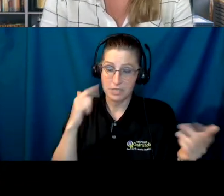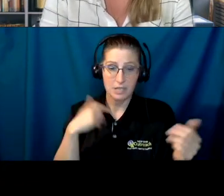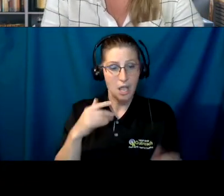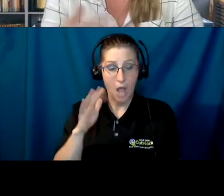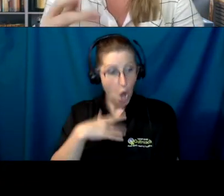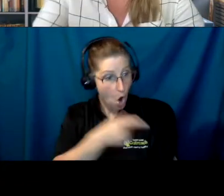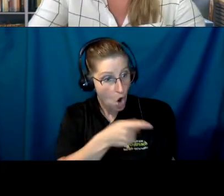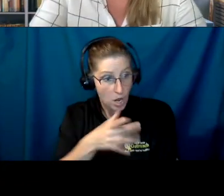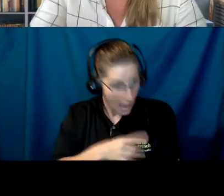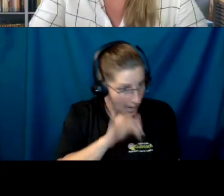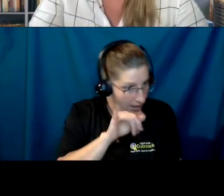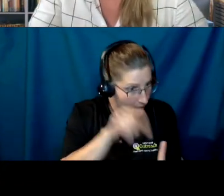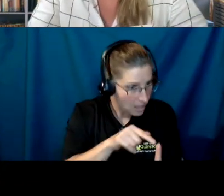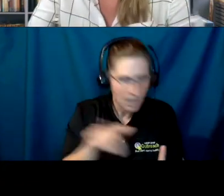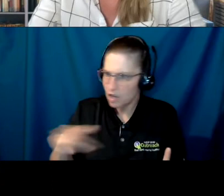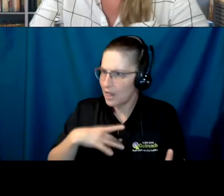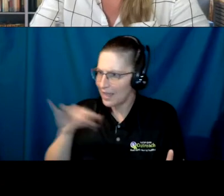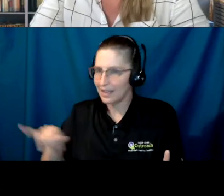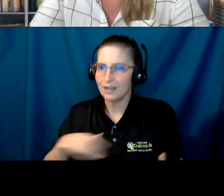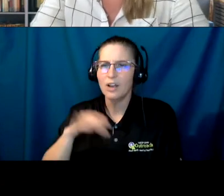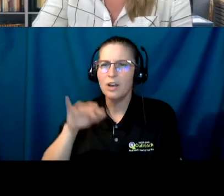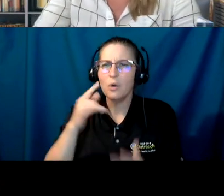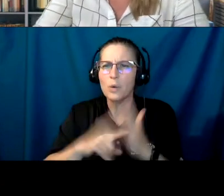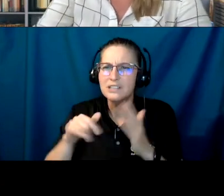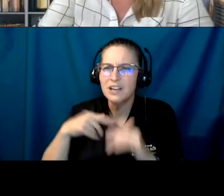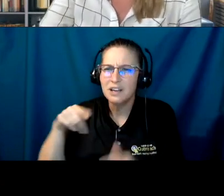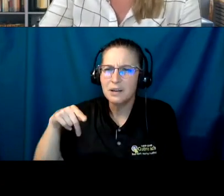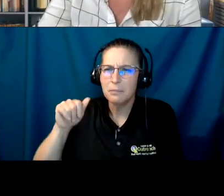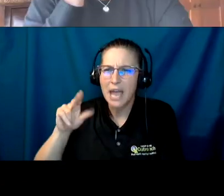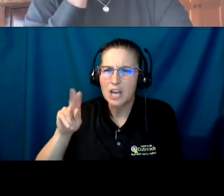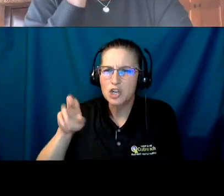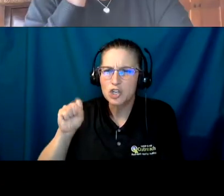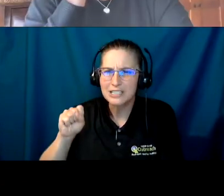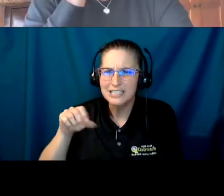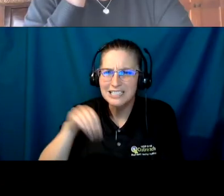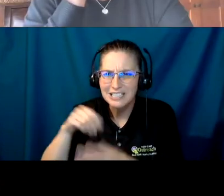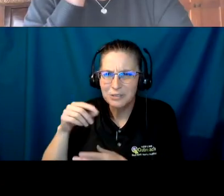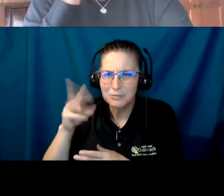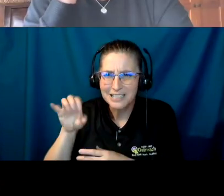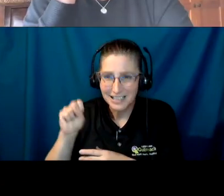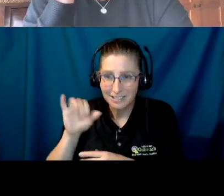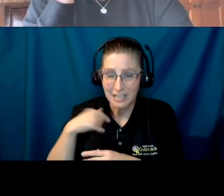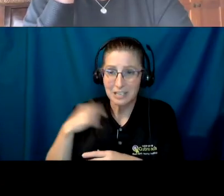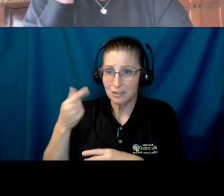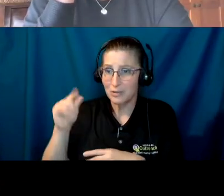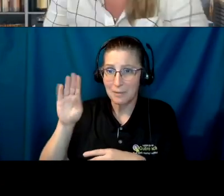the same way it was the Wisconsin team Packers? Julie Maier: Green Bay Packers. Kayla Coburn: Green Bay Packers totally into the sports.